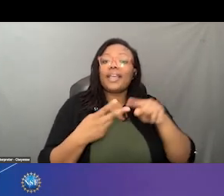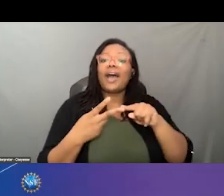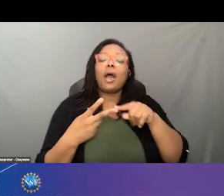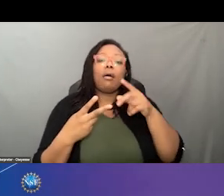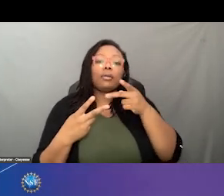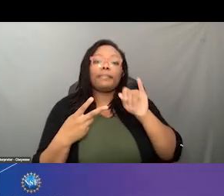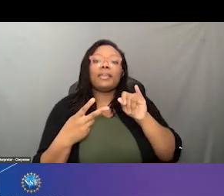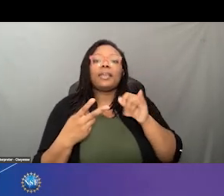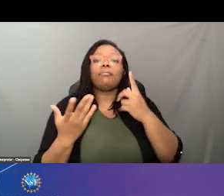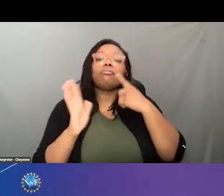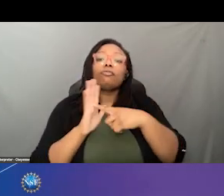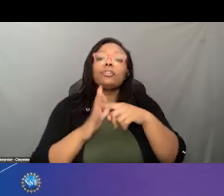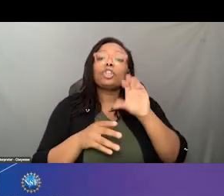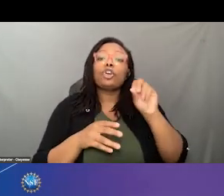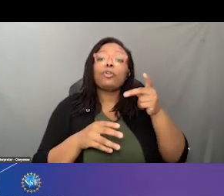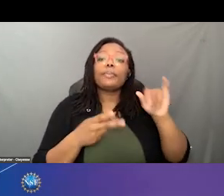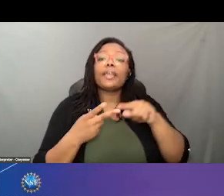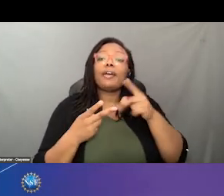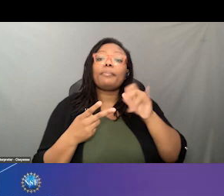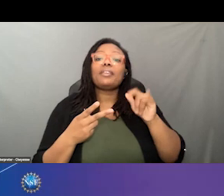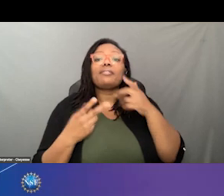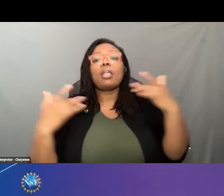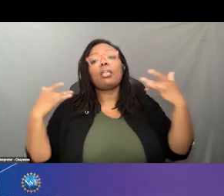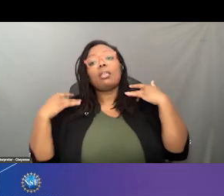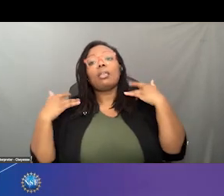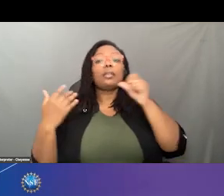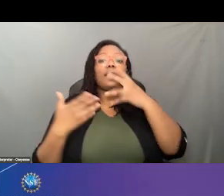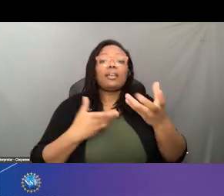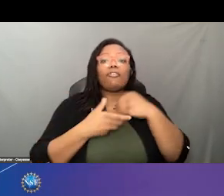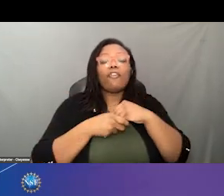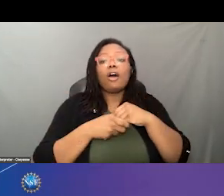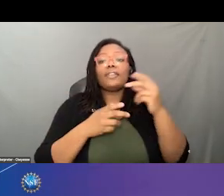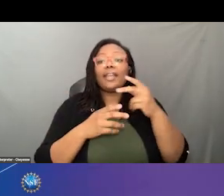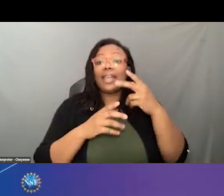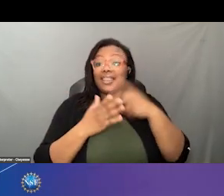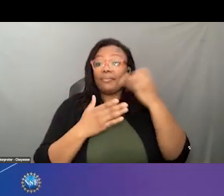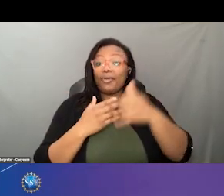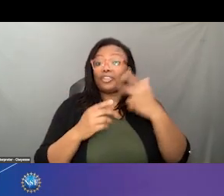So in the event that a PI or co-PI is disengaged from the project for greater than three months